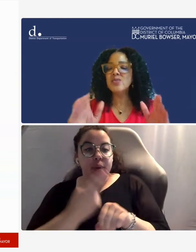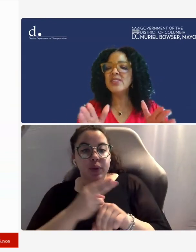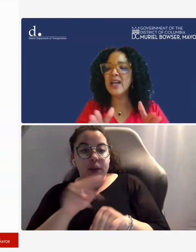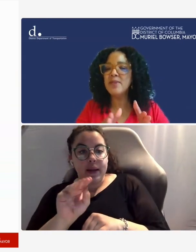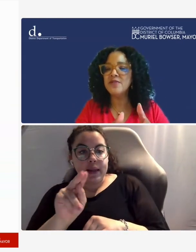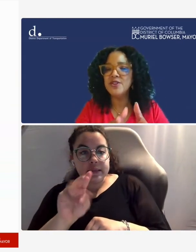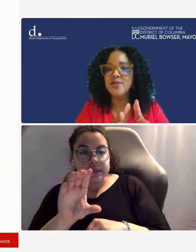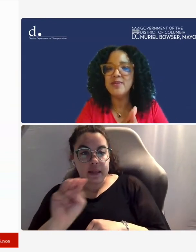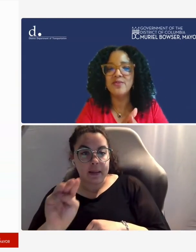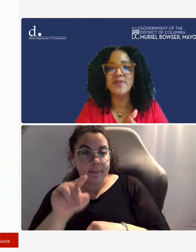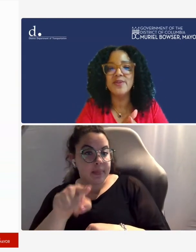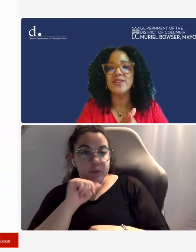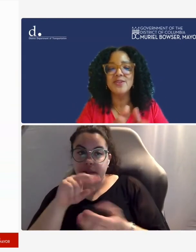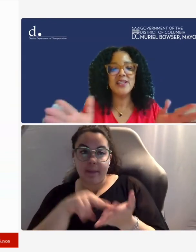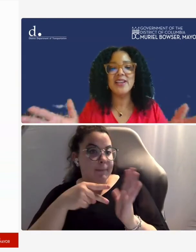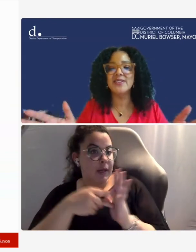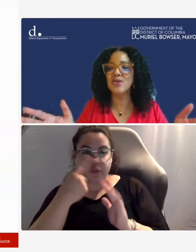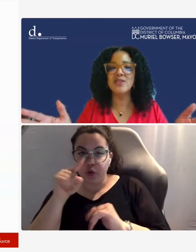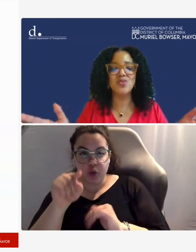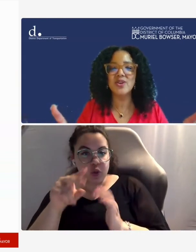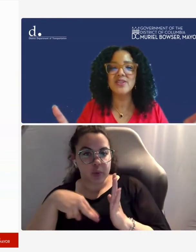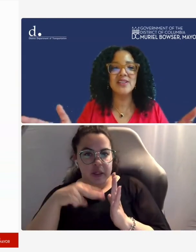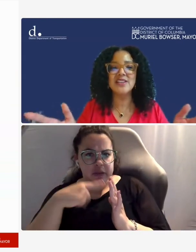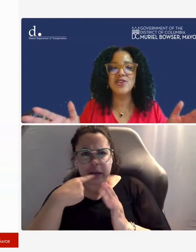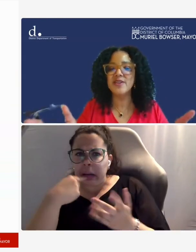not meant for you to be able to read so you're saying there's all these words and you can't read